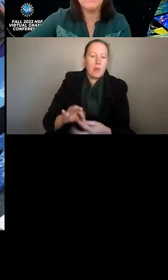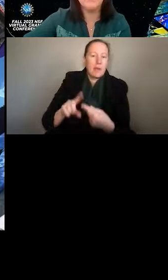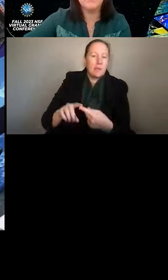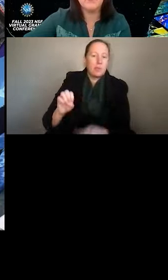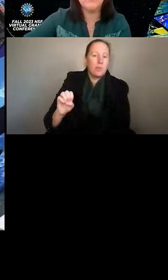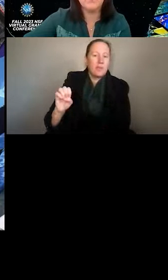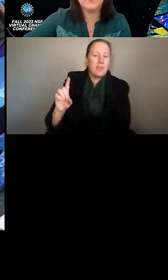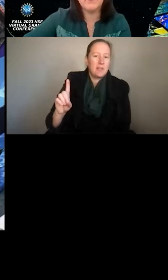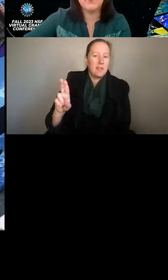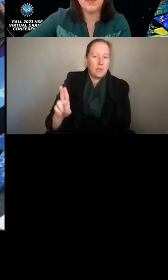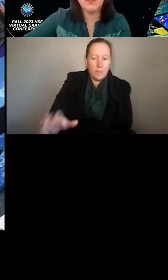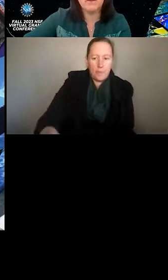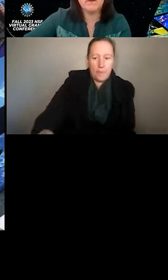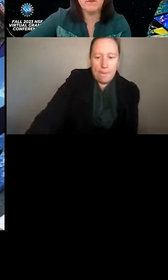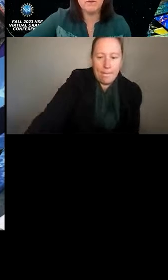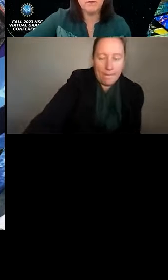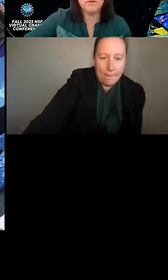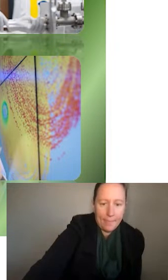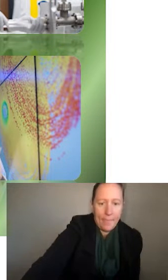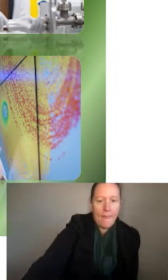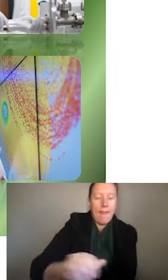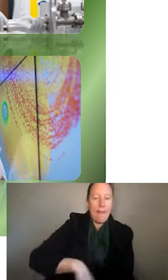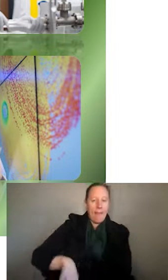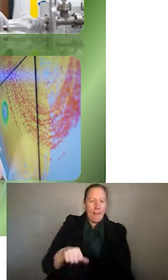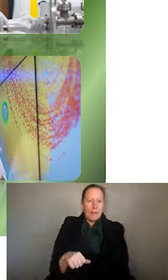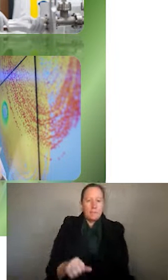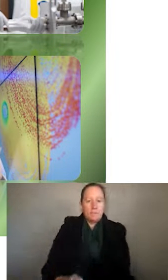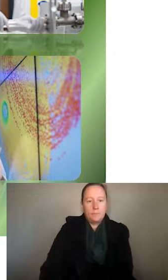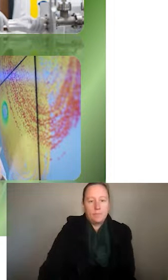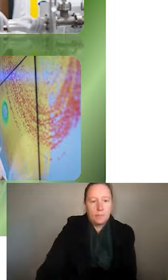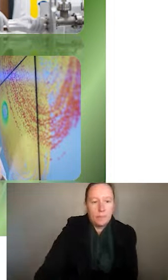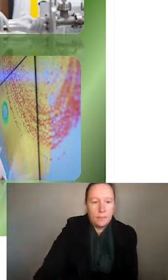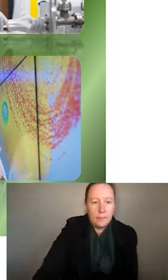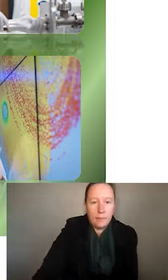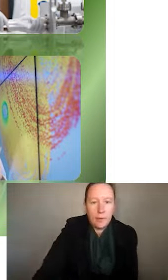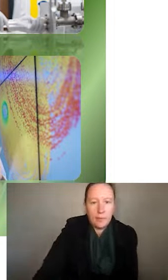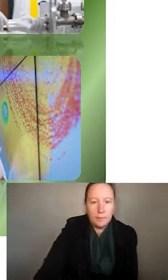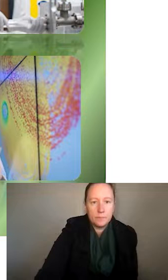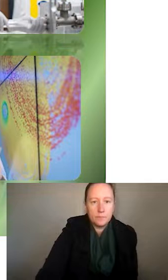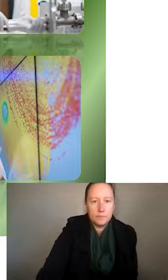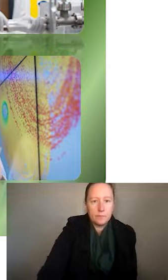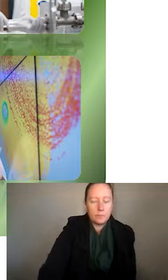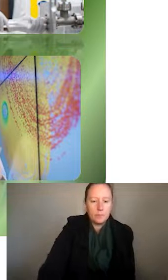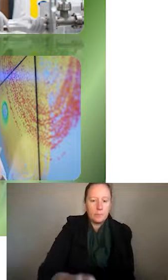The Directorate for STEM Education. EDU focus in three particular things,